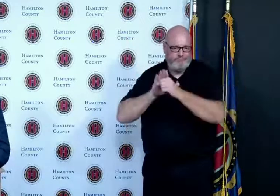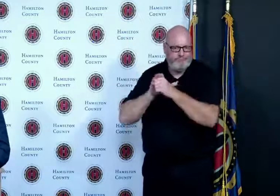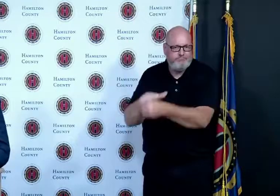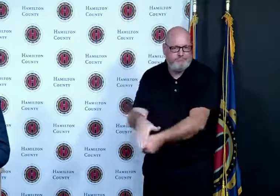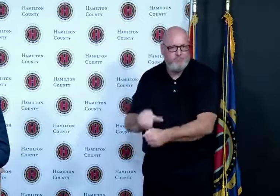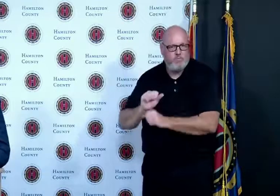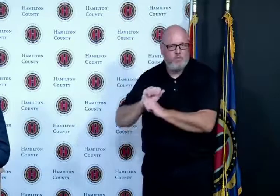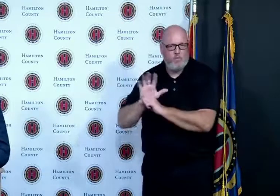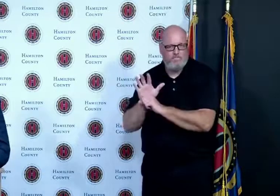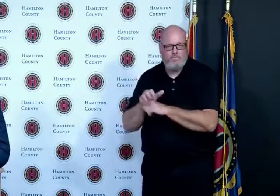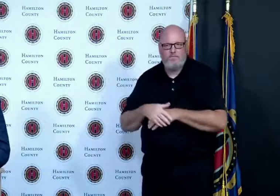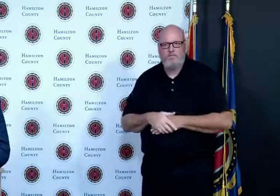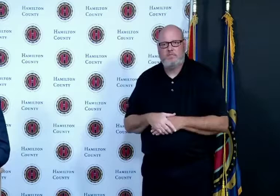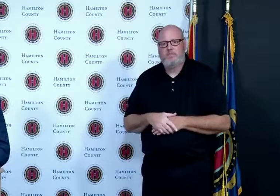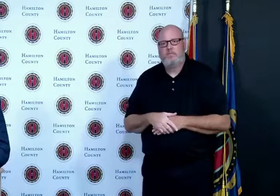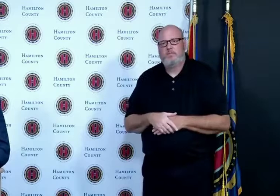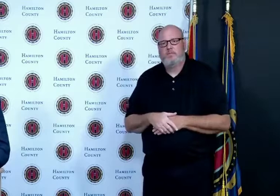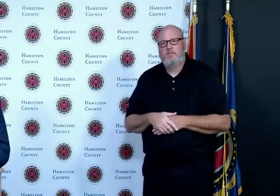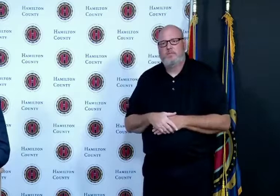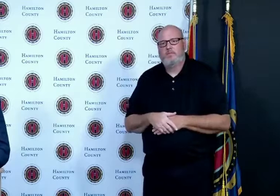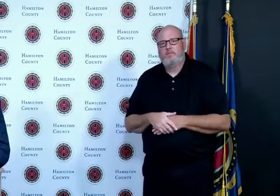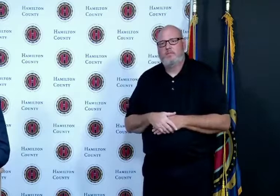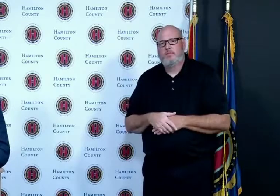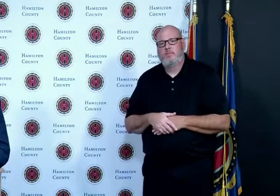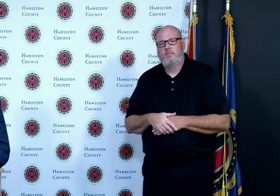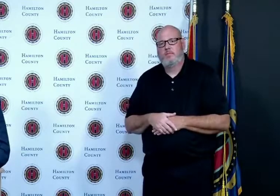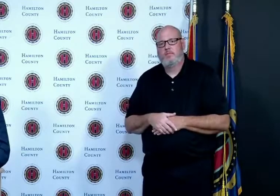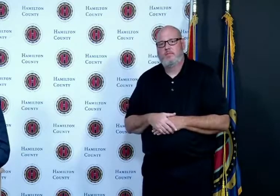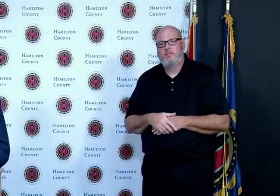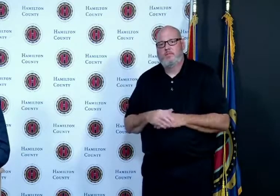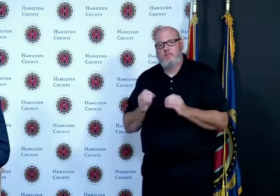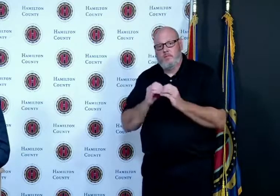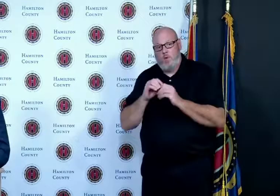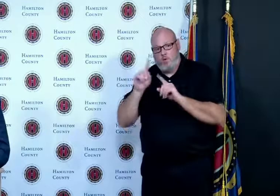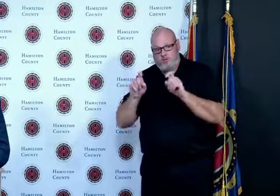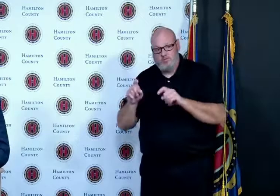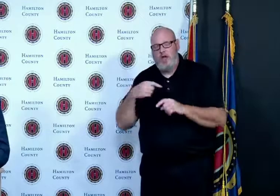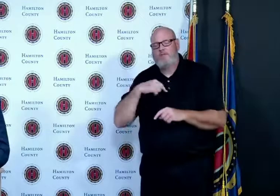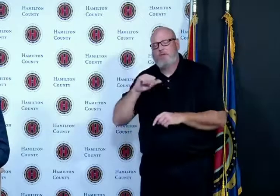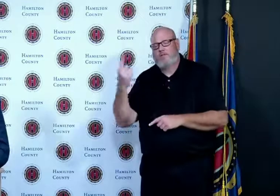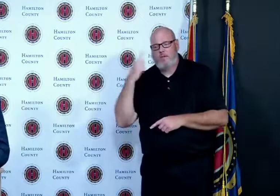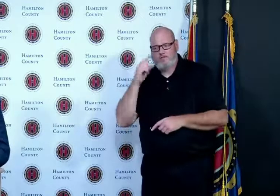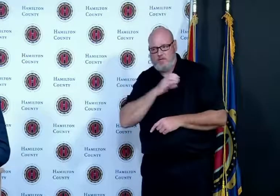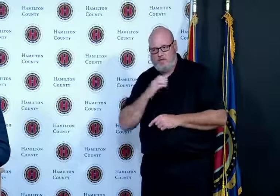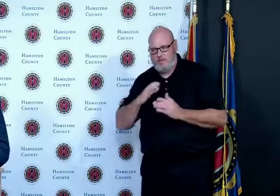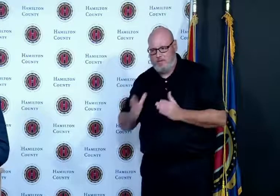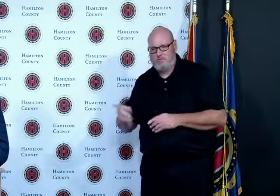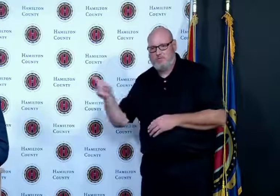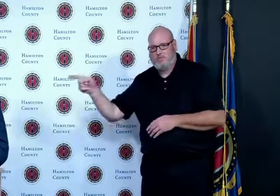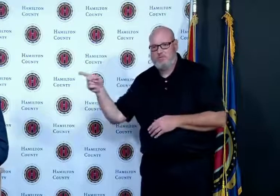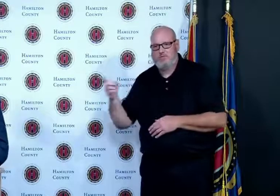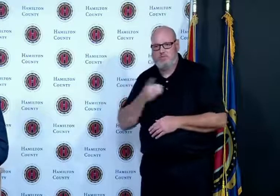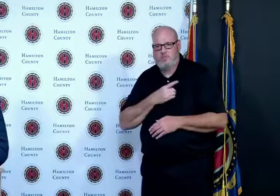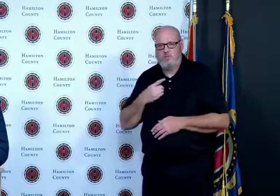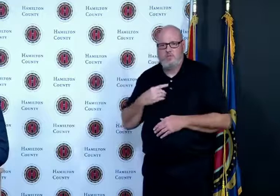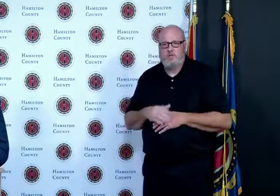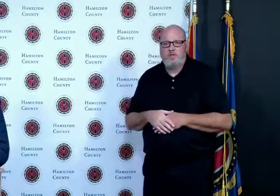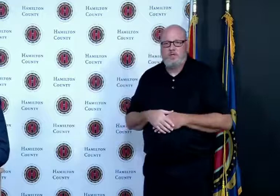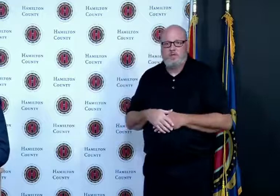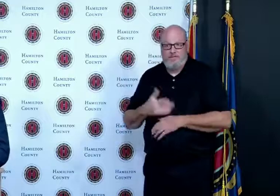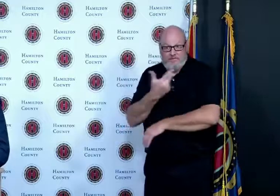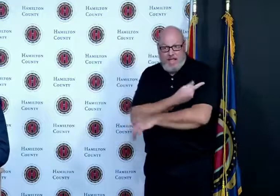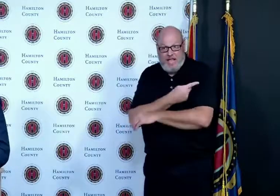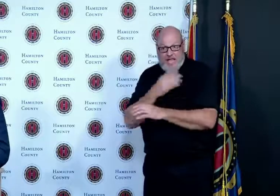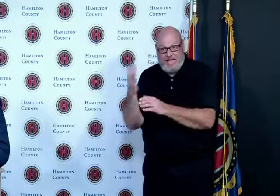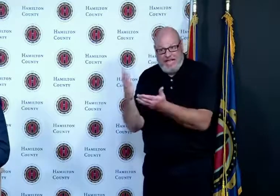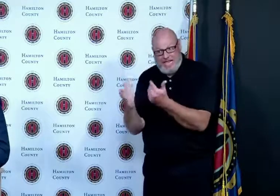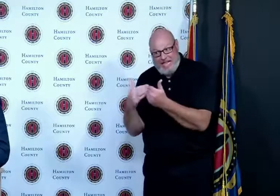Denise as well but with the vax vaccine easier to get and demand falling are there leftover doses